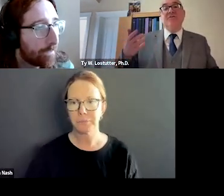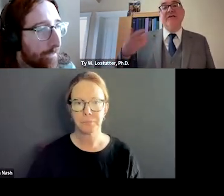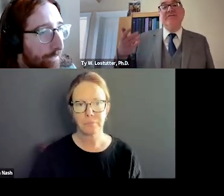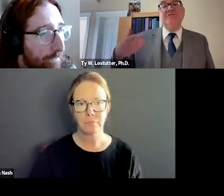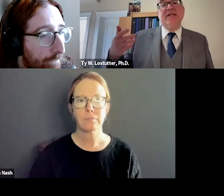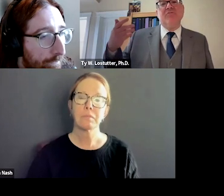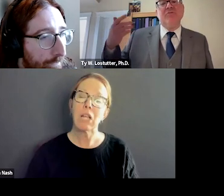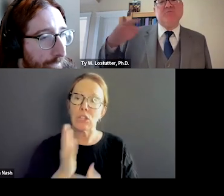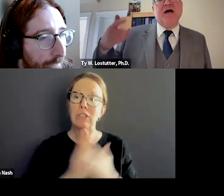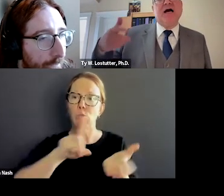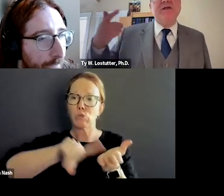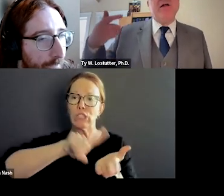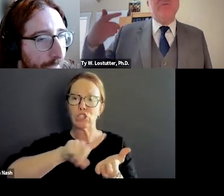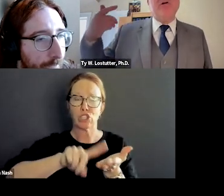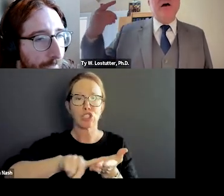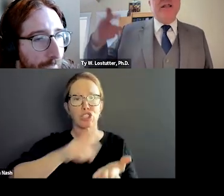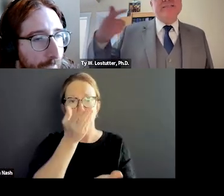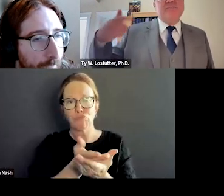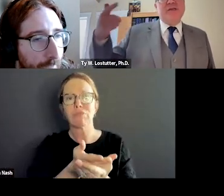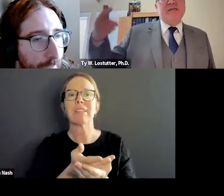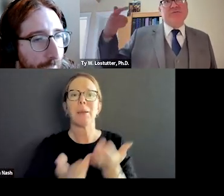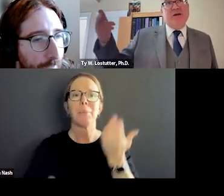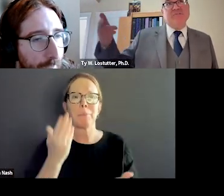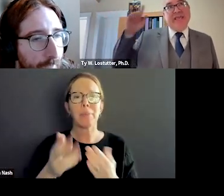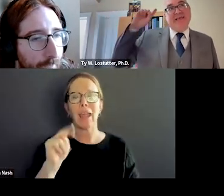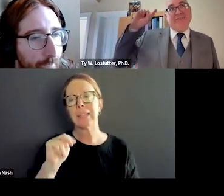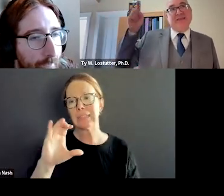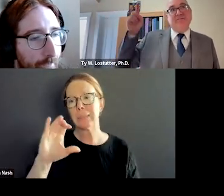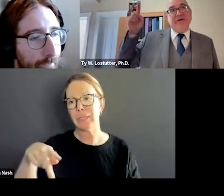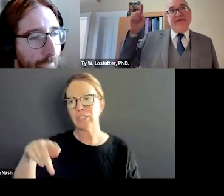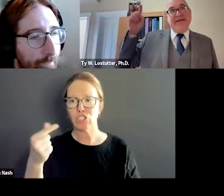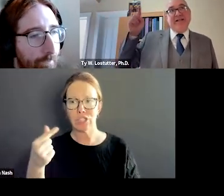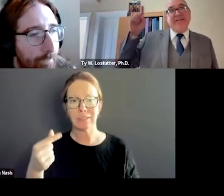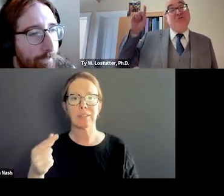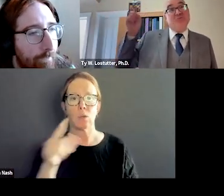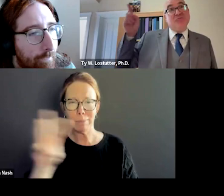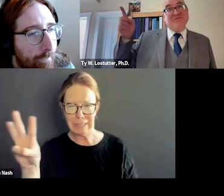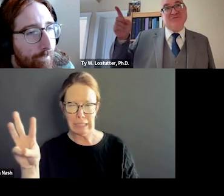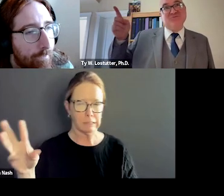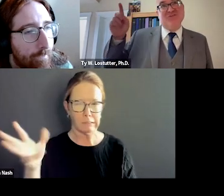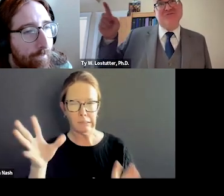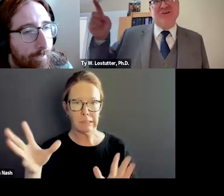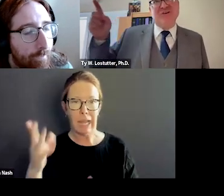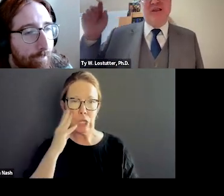there are some research that that's probably available on the CPGs website. I can't think of. Exactly. I know who the researchers were who started it,